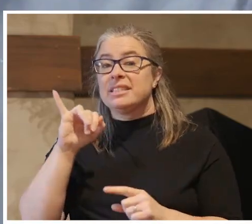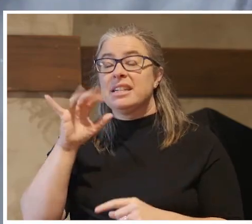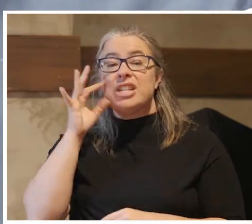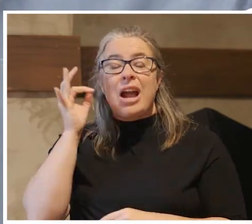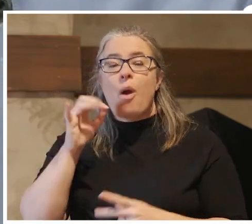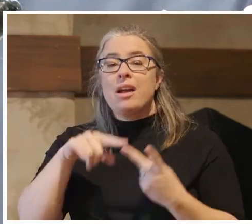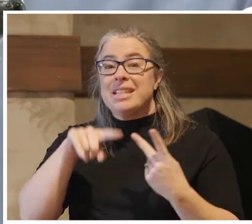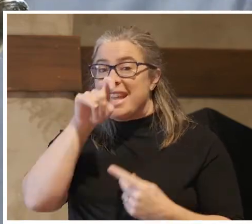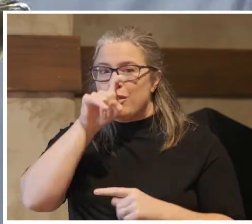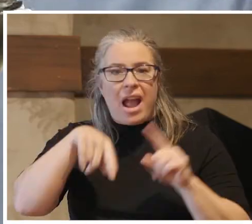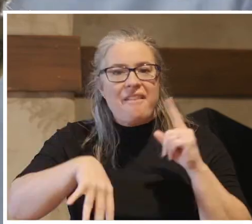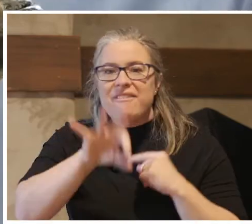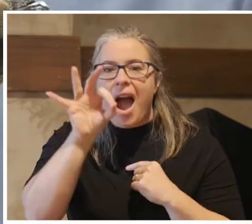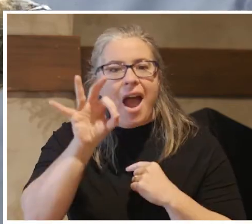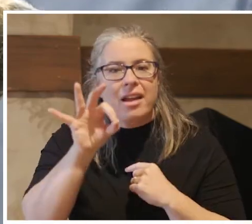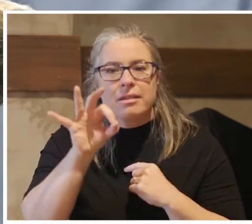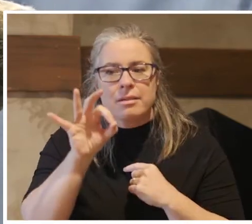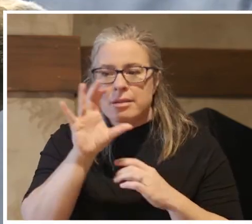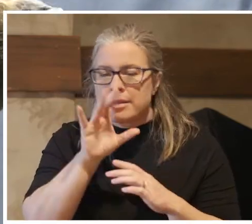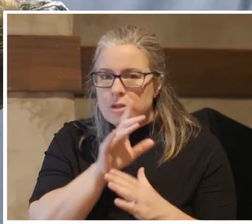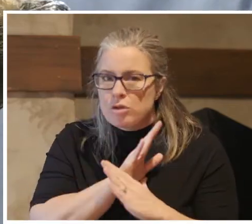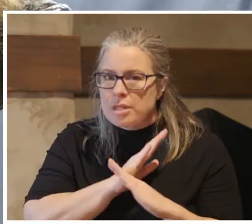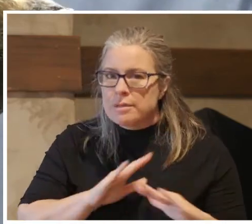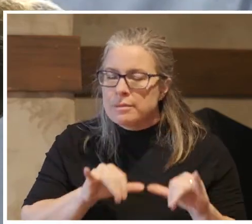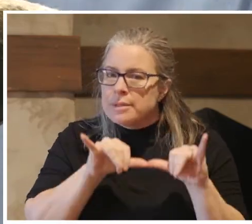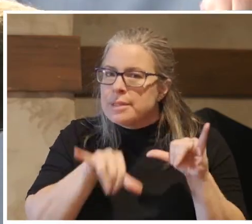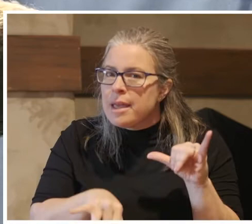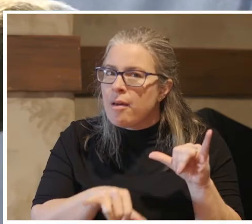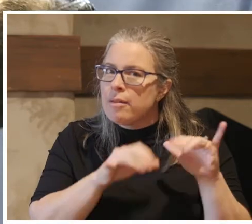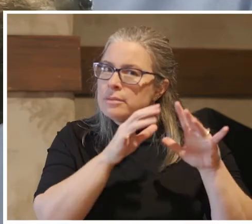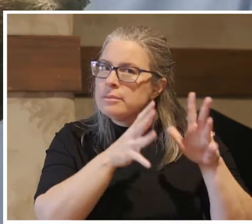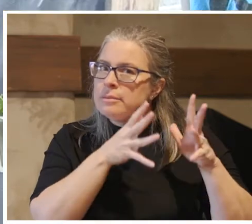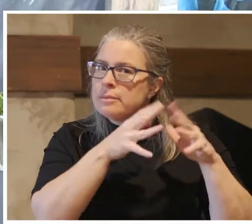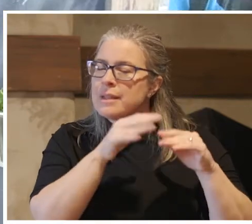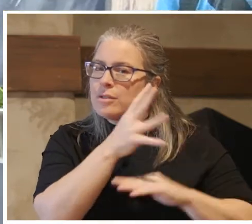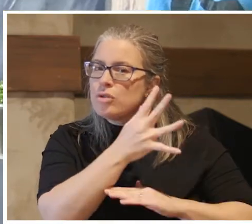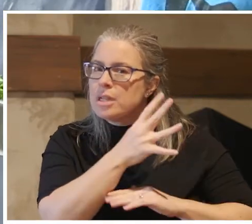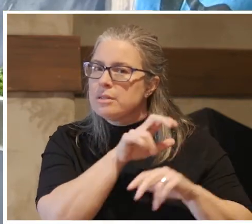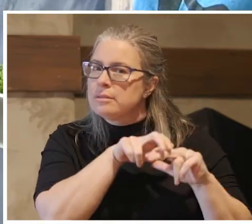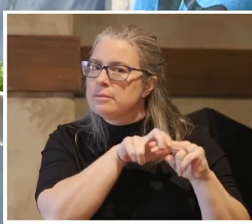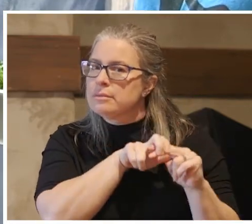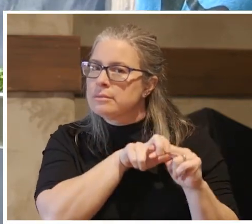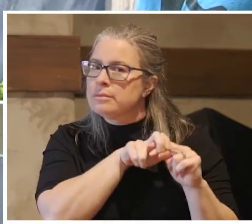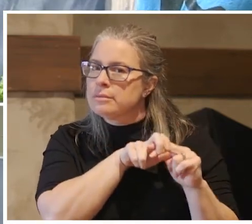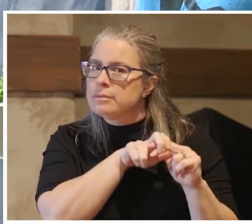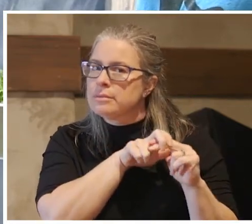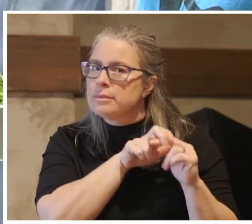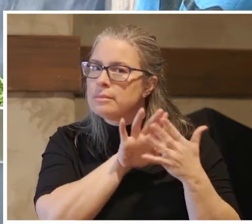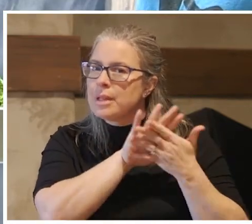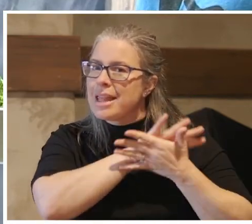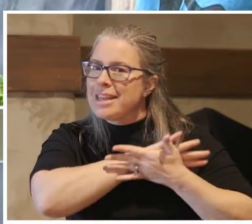can't find them 'cause they're really still up in the trees and they can blend in right there.